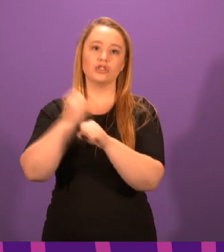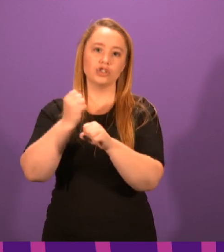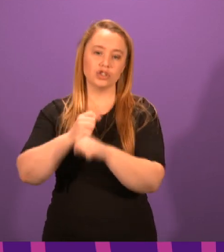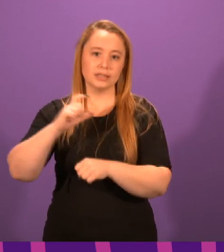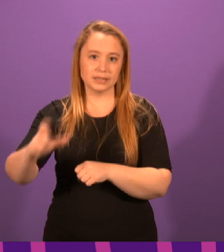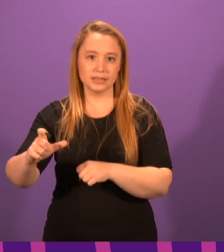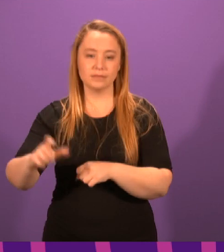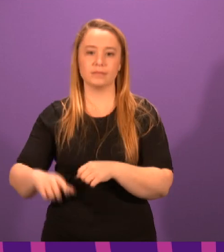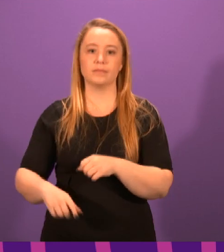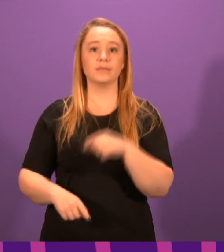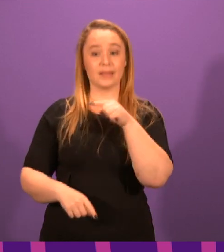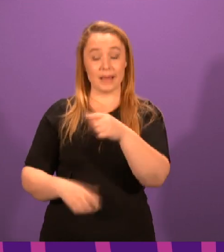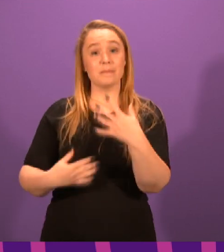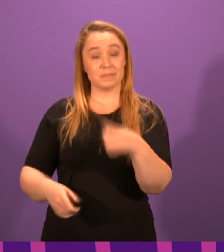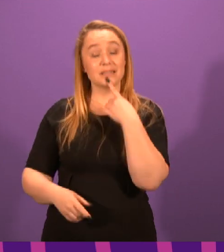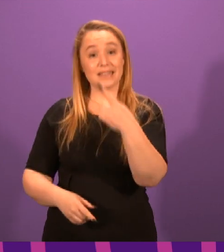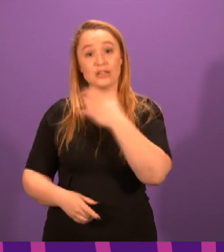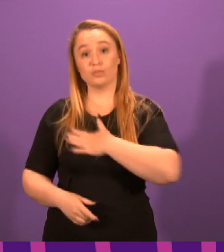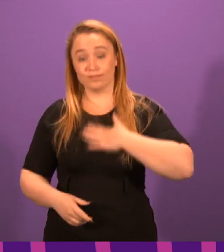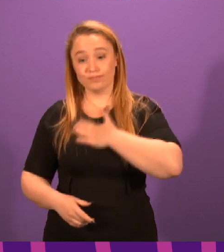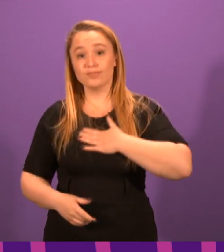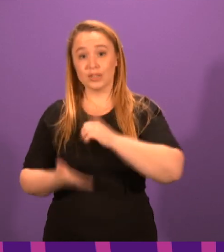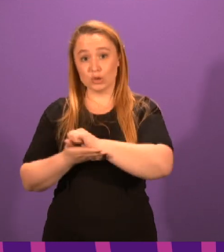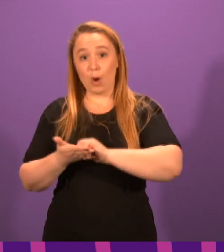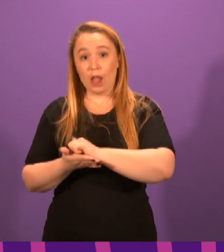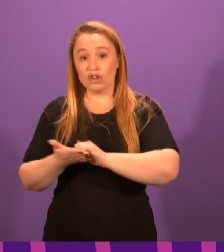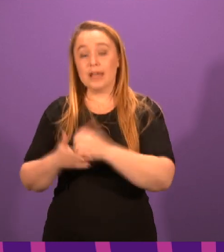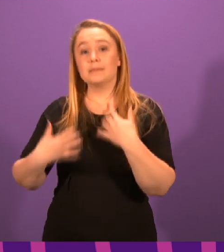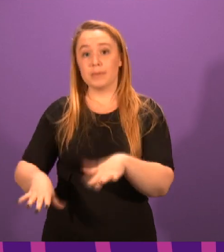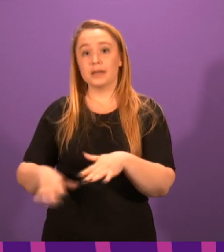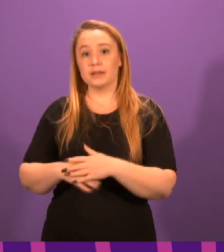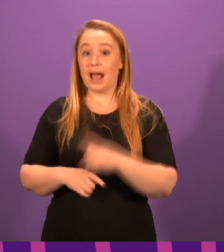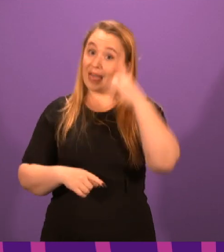Absolutely rightly, it has apologised. To my mind, it has taken a wee bit too long